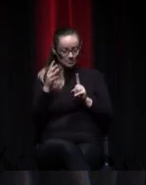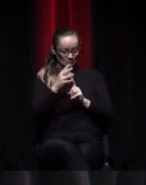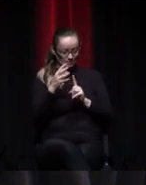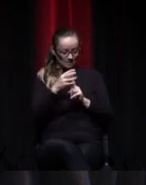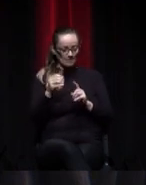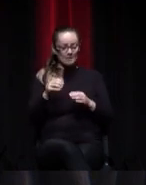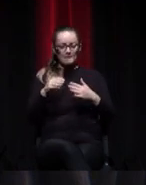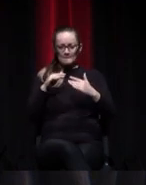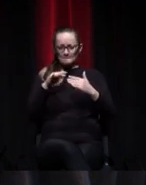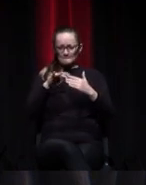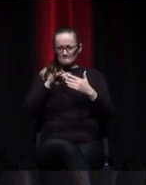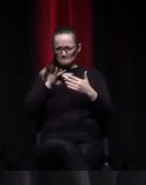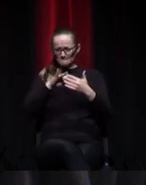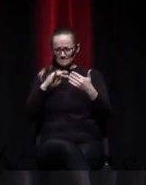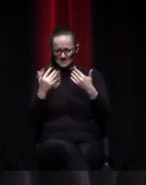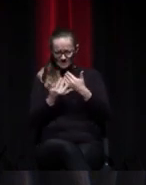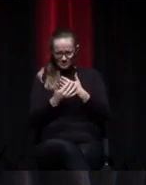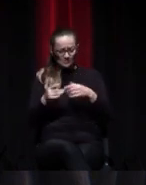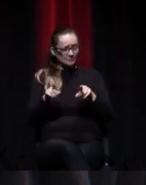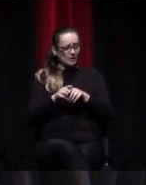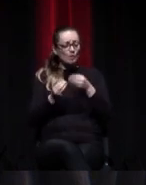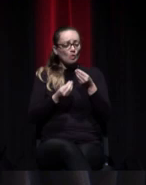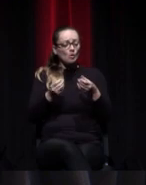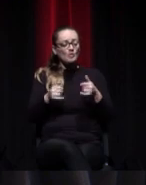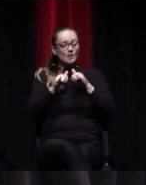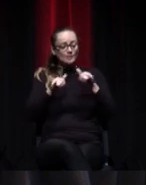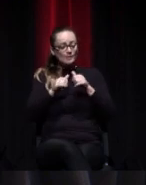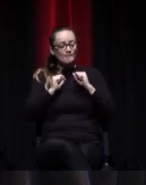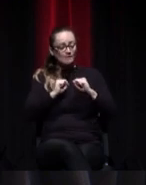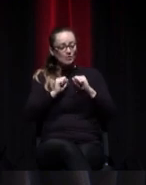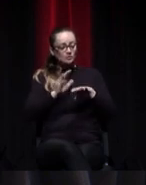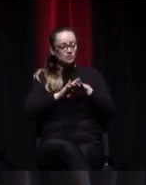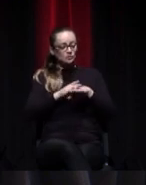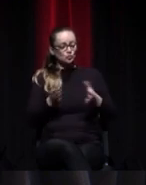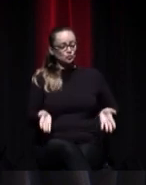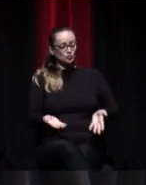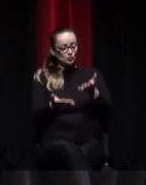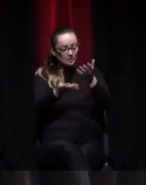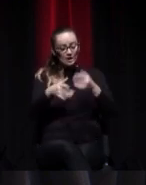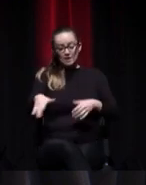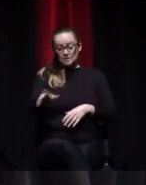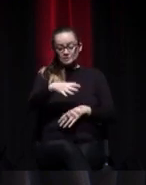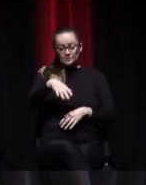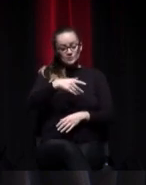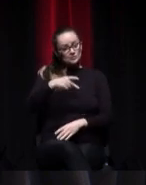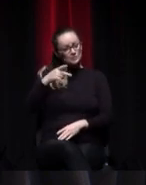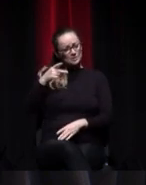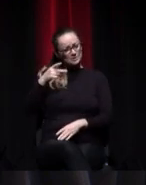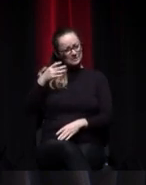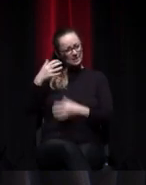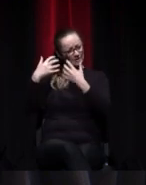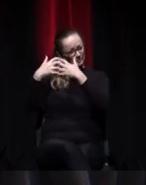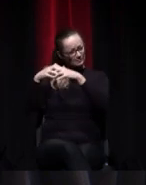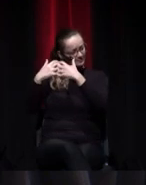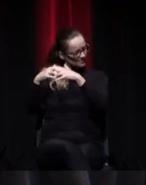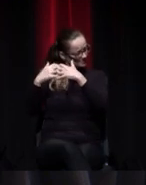how can the press take the readership to reflect in the midst of so many superficial things without a reflexive content?"